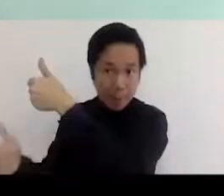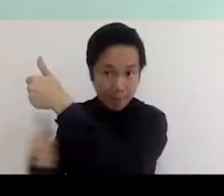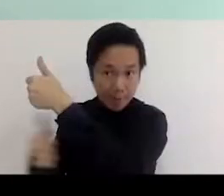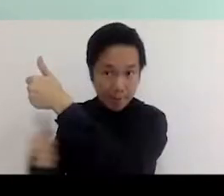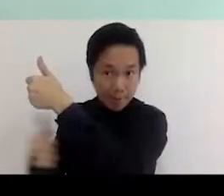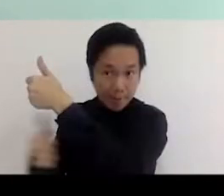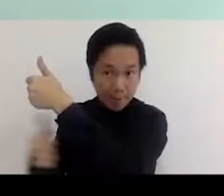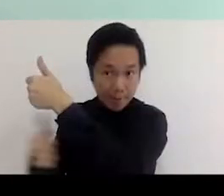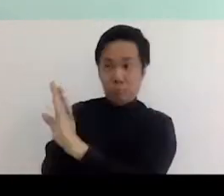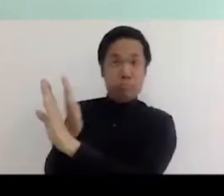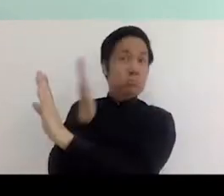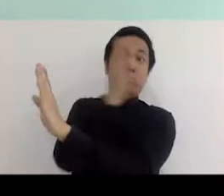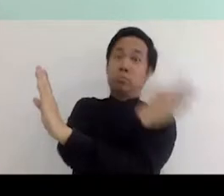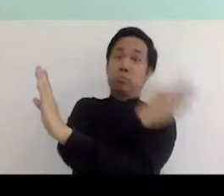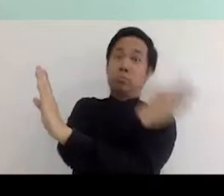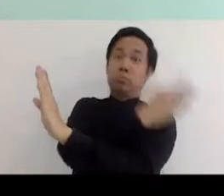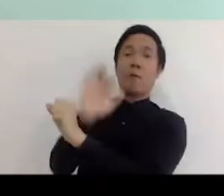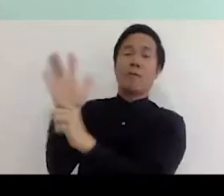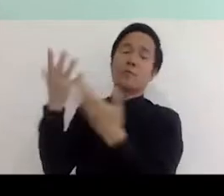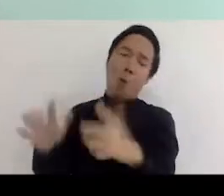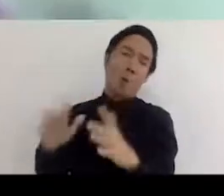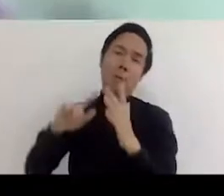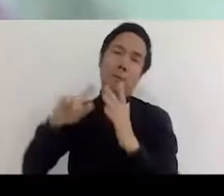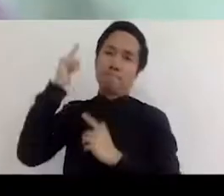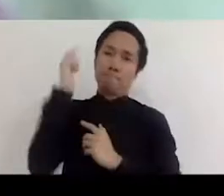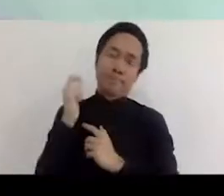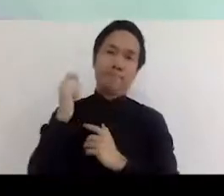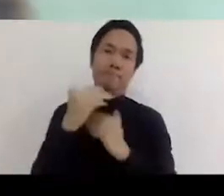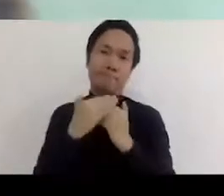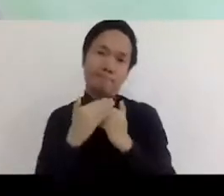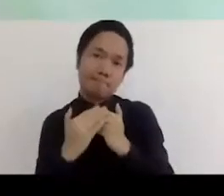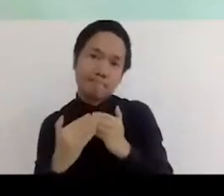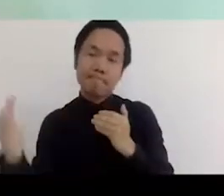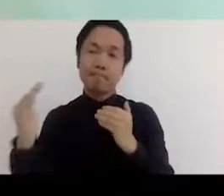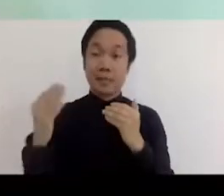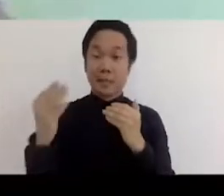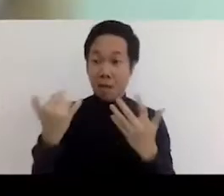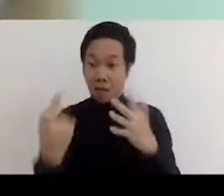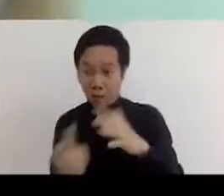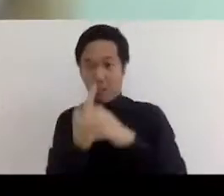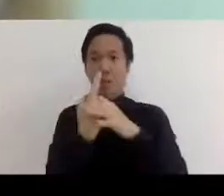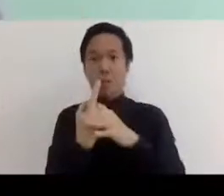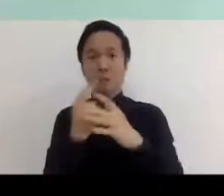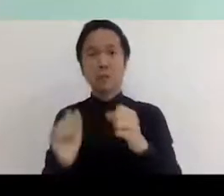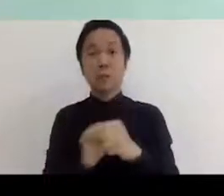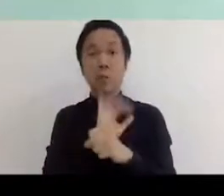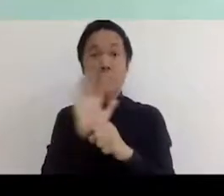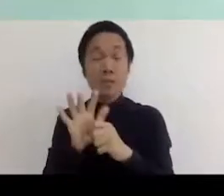the organizations of persons with disabilities and the self-help groups can quickly mobilise and started